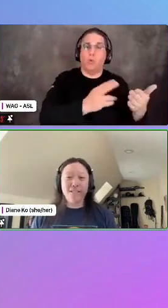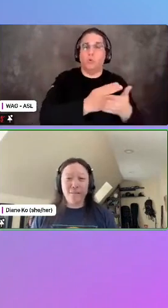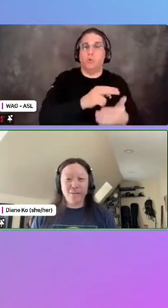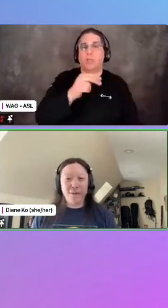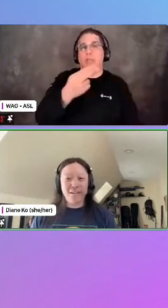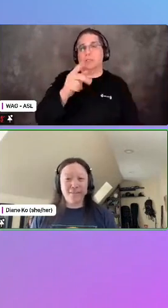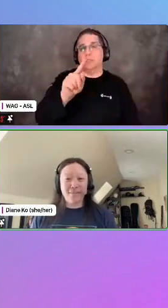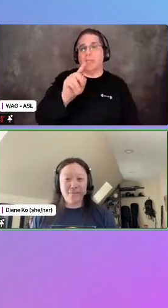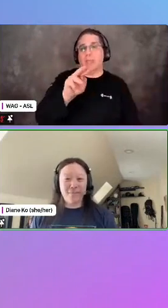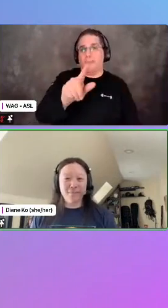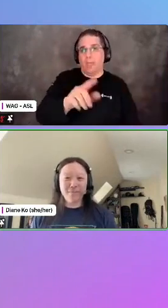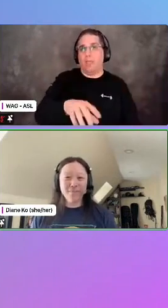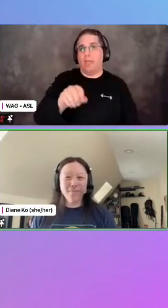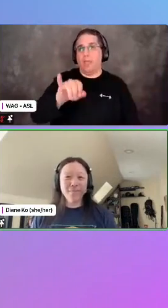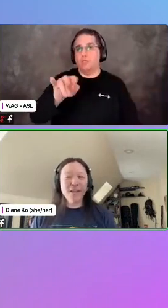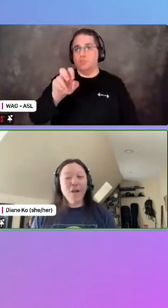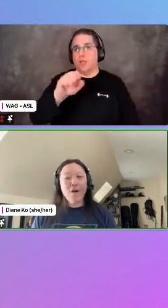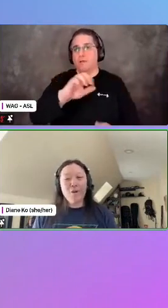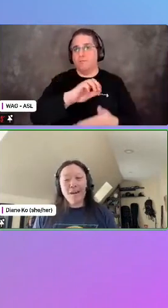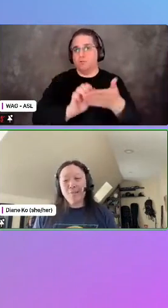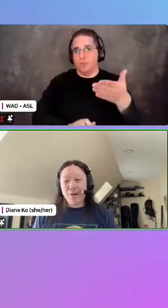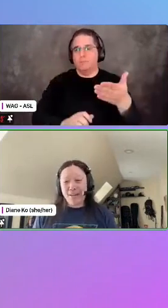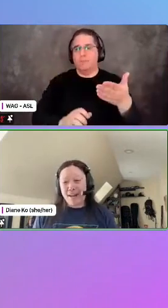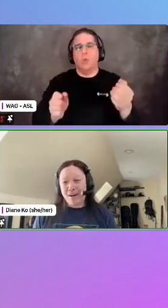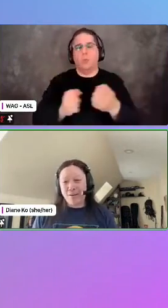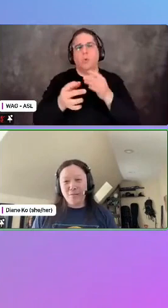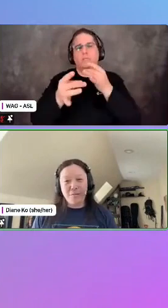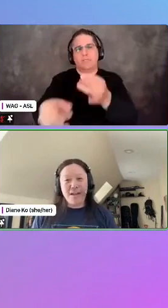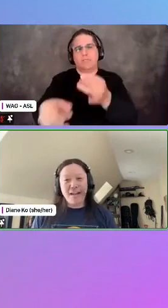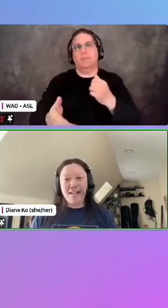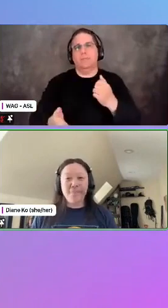[Host Tilly] Hi everyone. Wherever you are. So glad you're here with us my name is